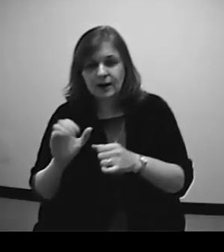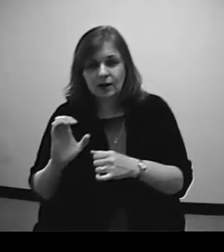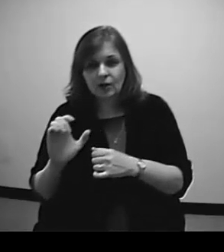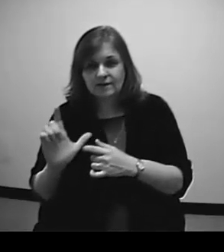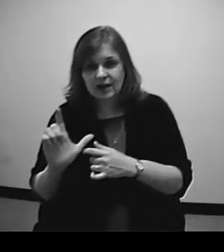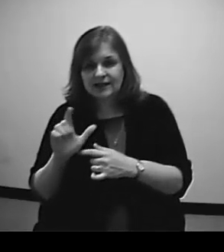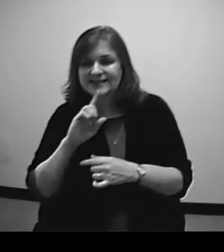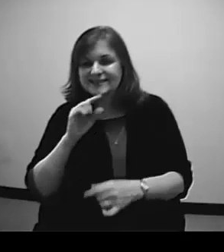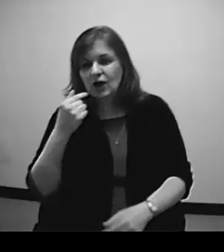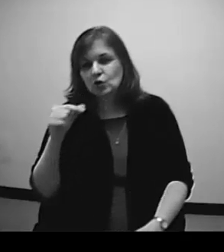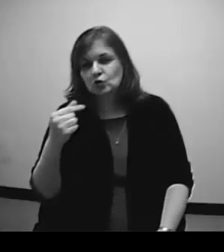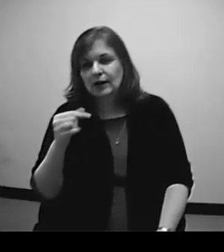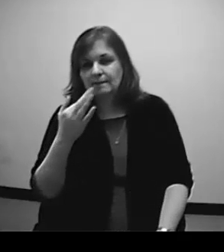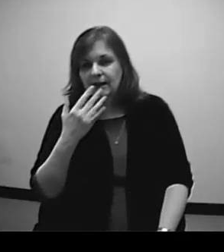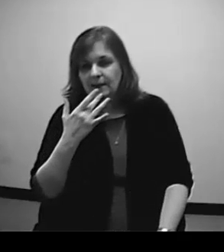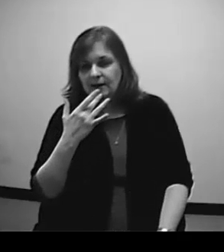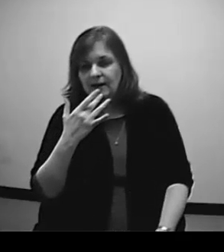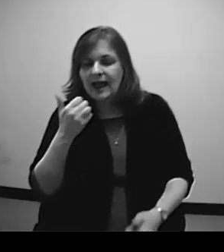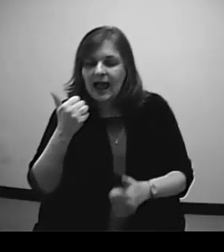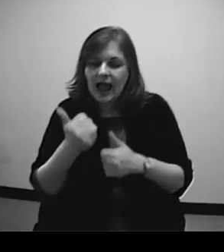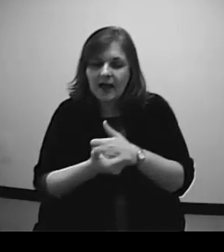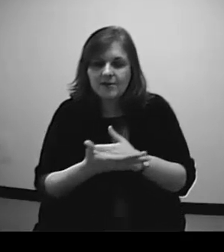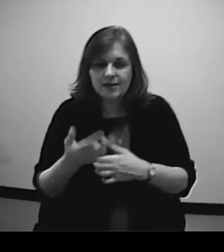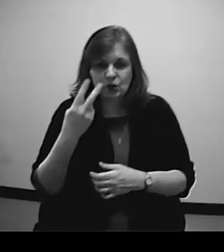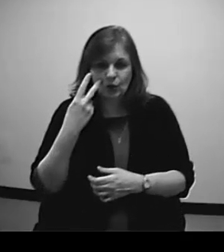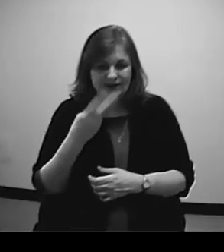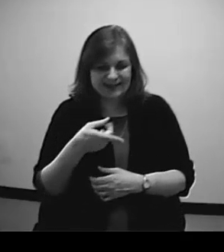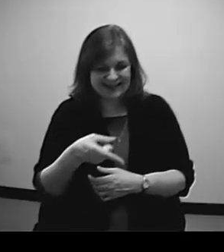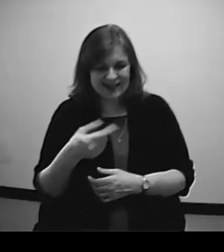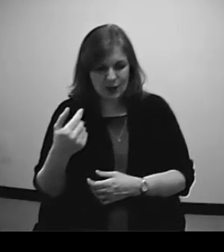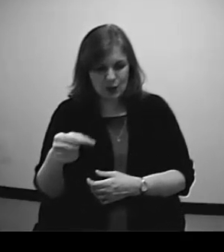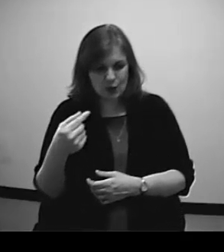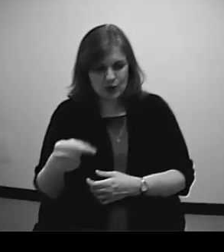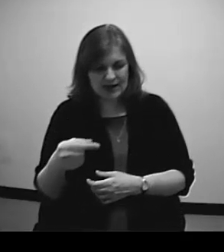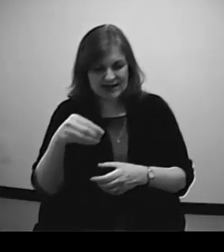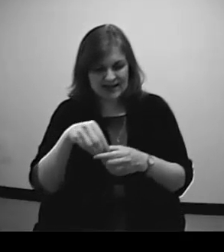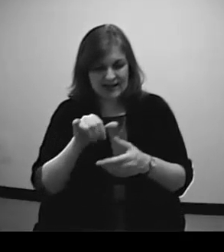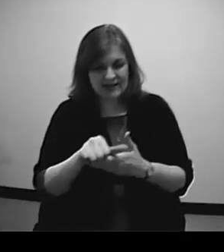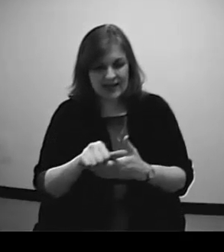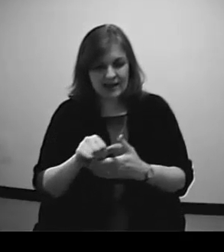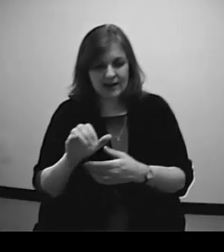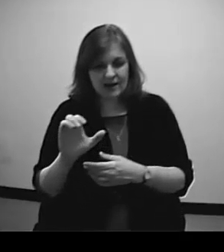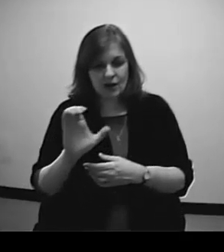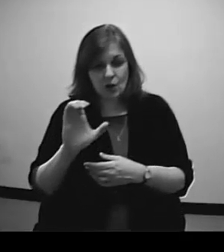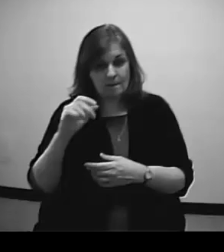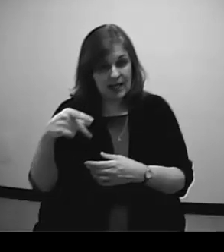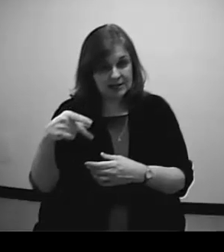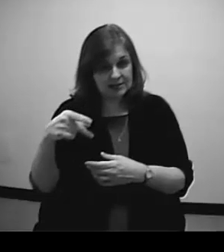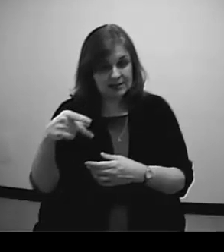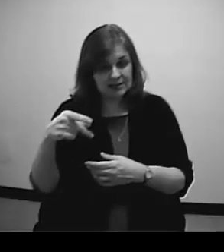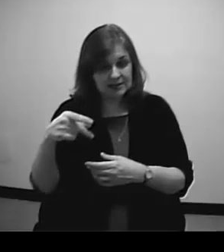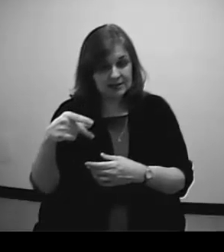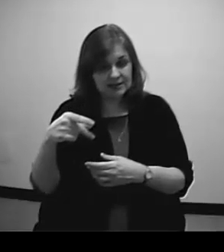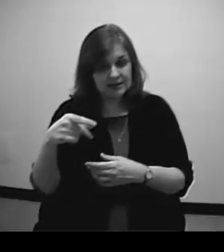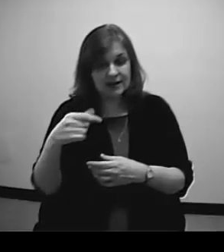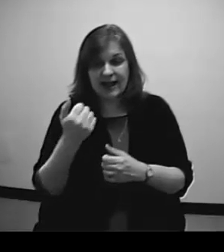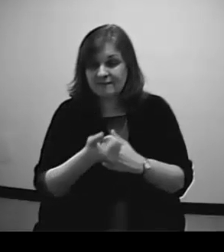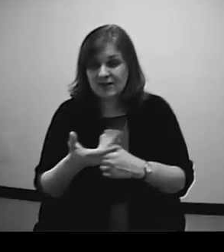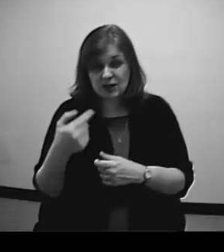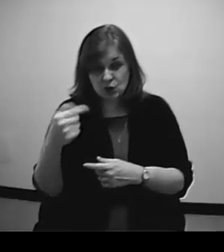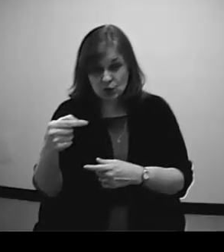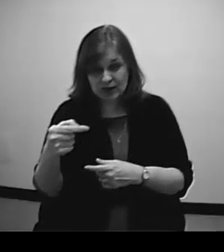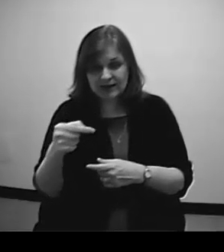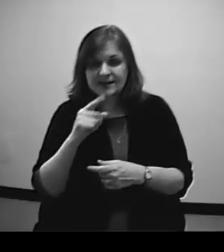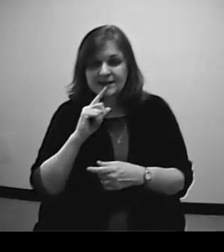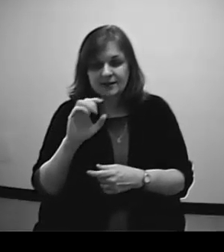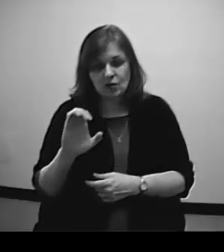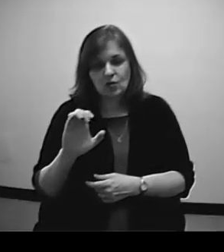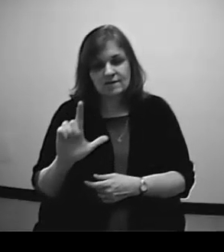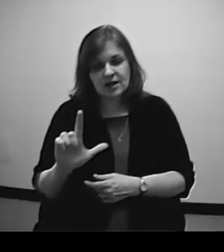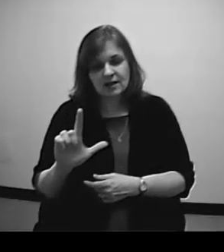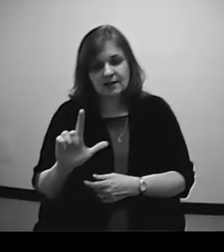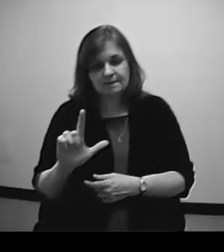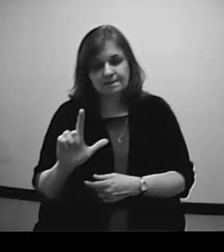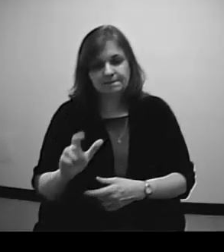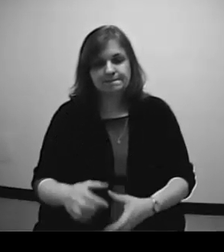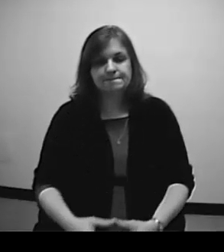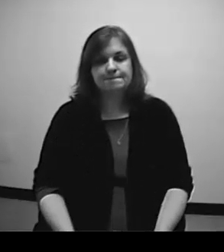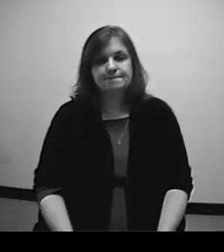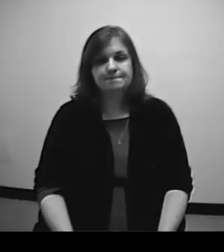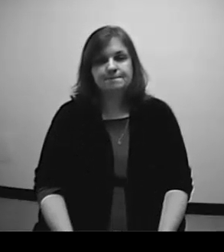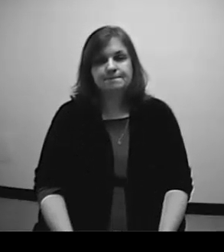remember chlorophyll is a green pigment!! Everything that you see that is green inside this chloroplast is going to be